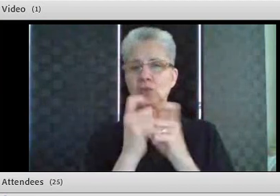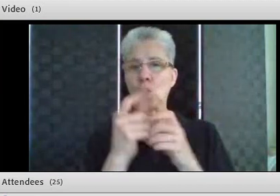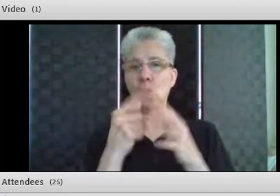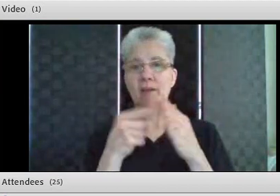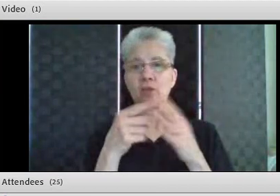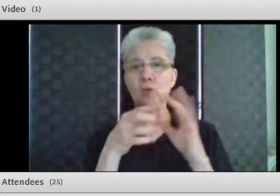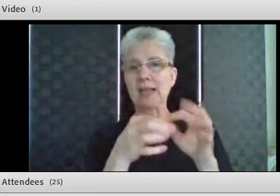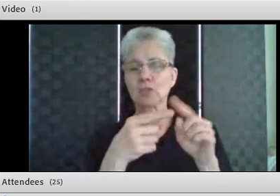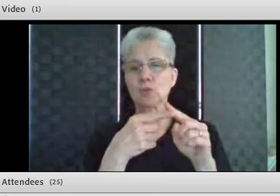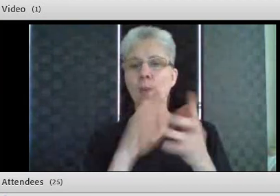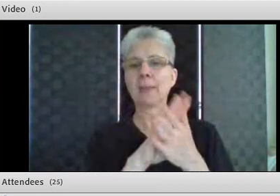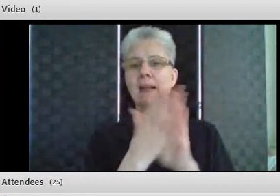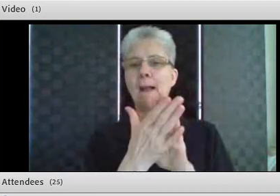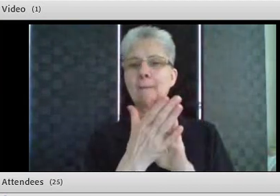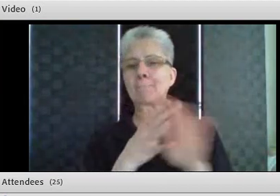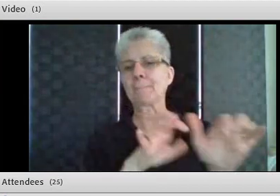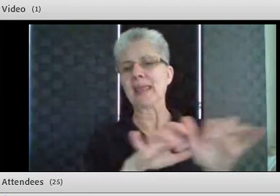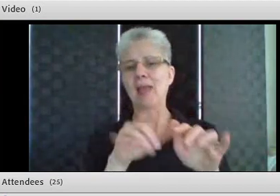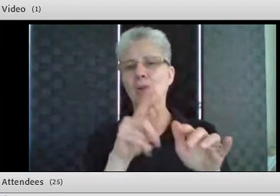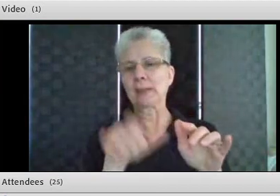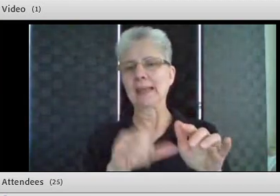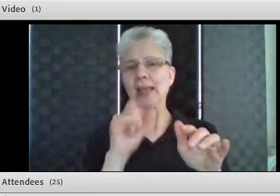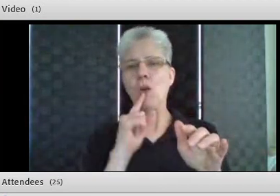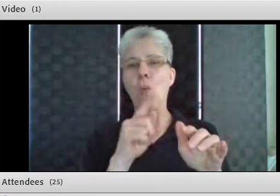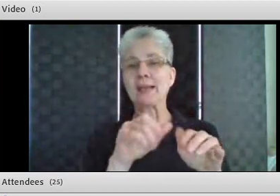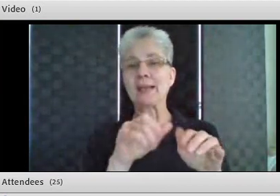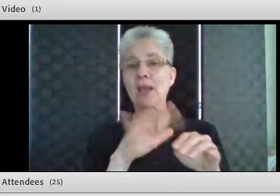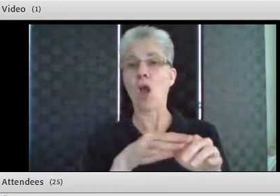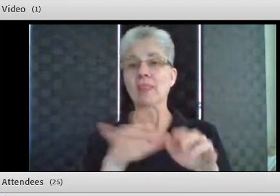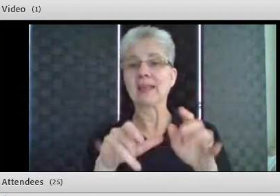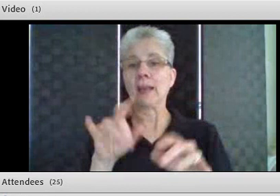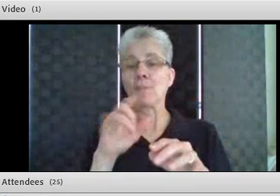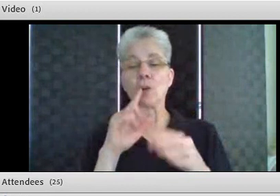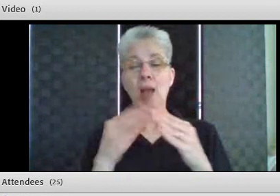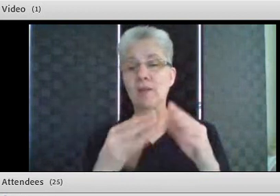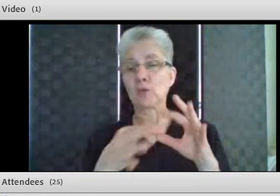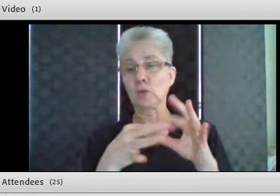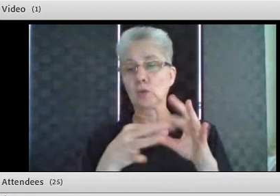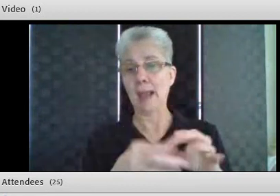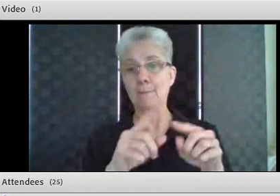or anything that conducts electricity that you want to this Makey Makey, and it will turn whatever you connect into it